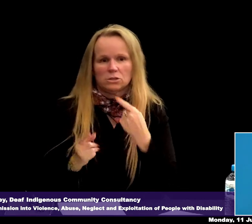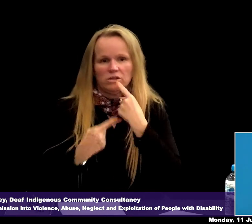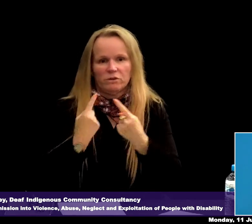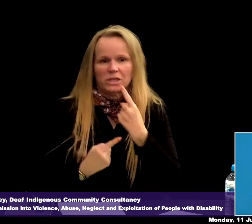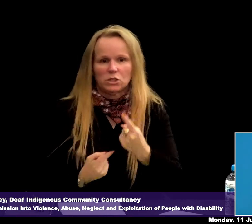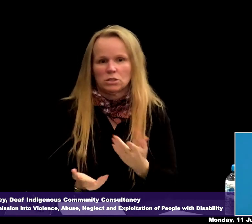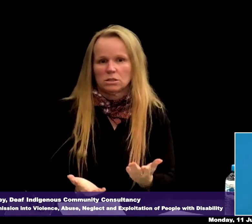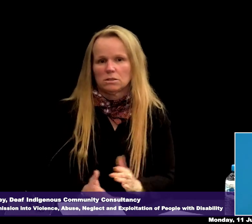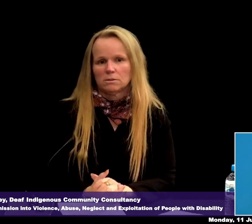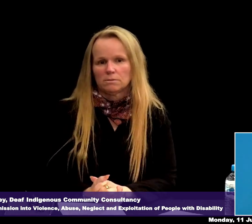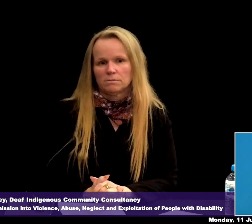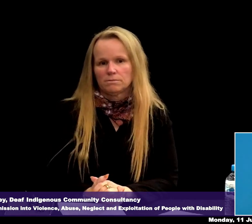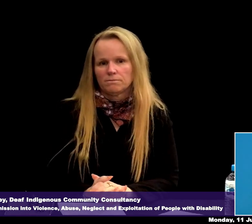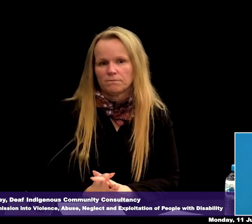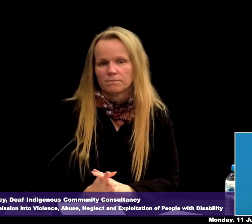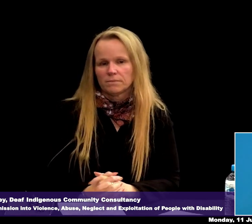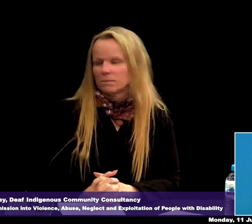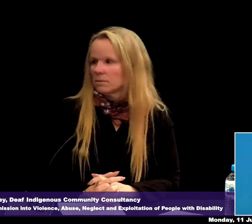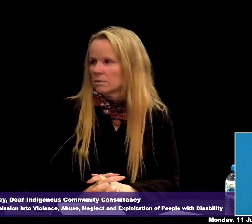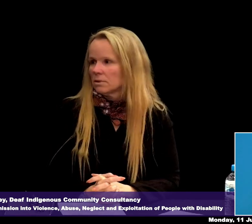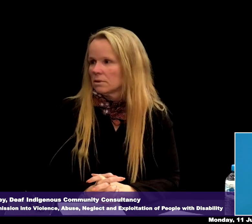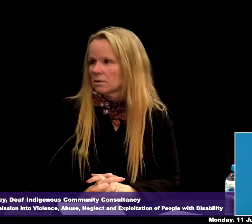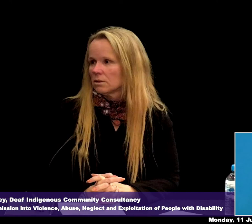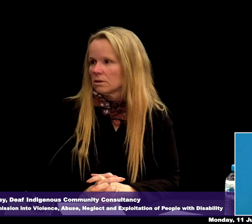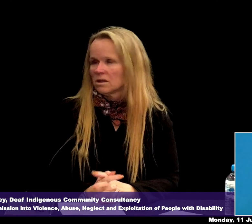They must provide accessible information to the people they're teaching.